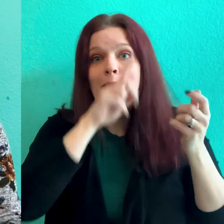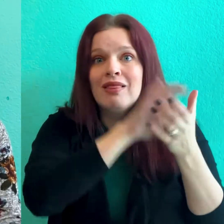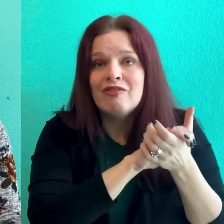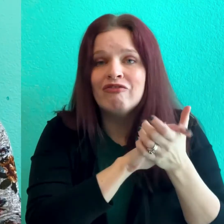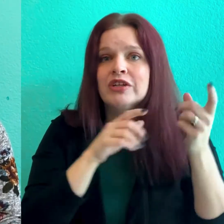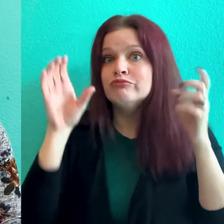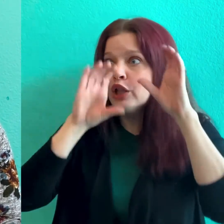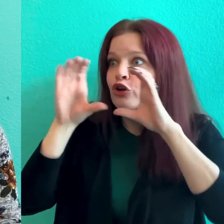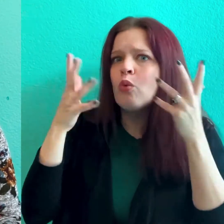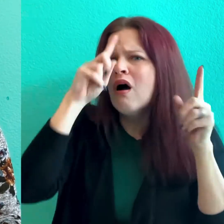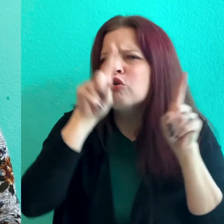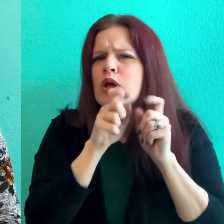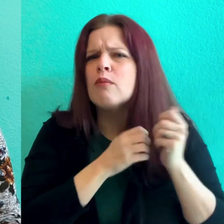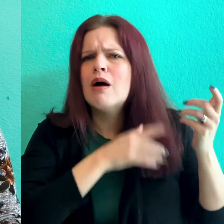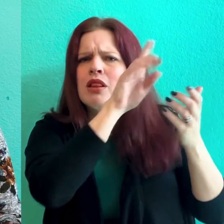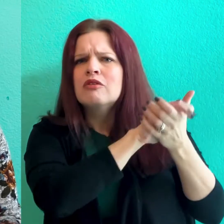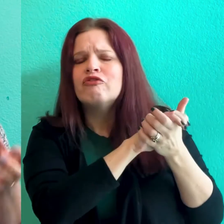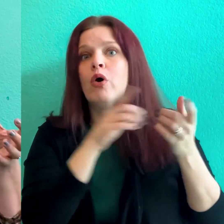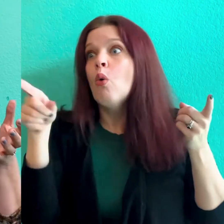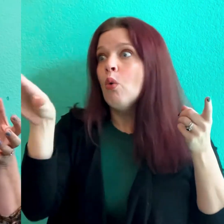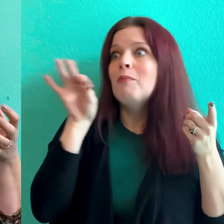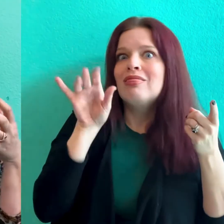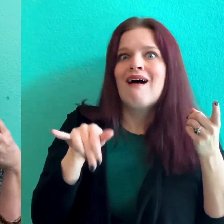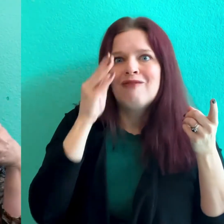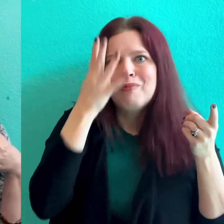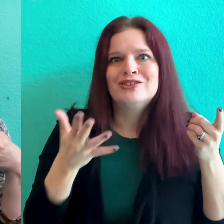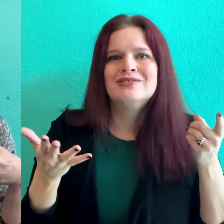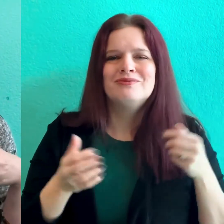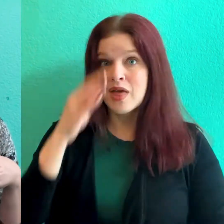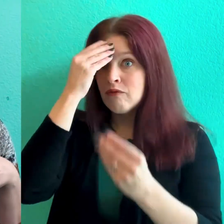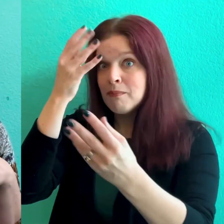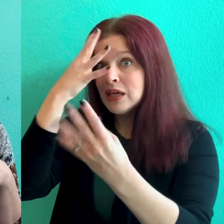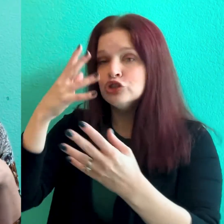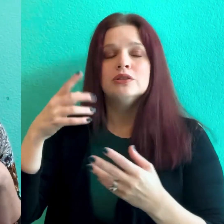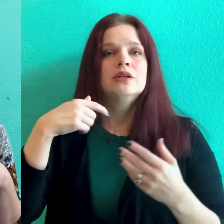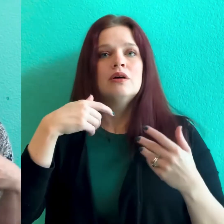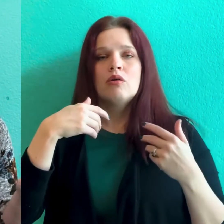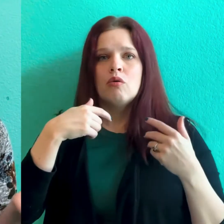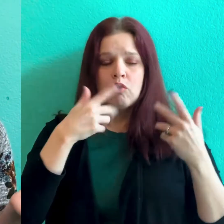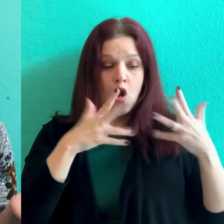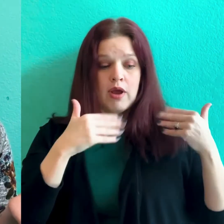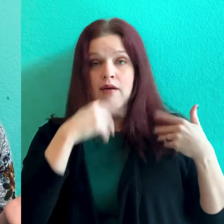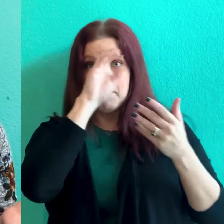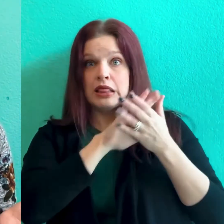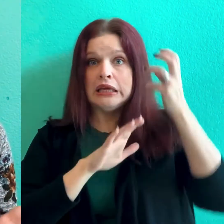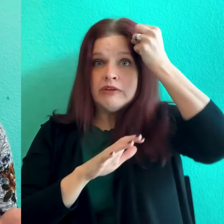So this information that we see out in the world, we're using it to kind of confirm what we already believe. And it may or may not be true.